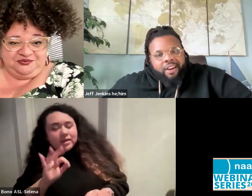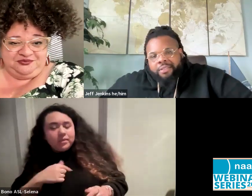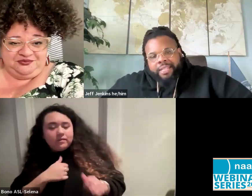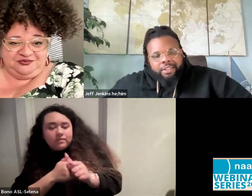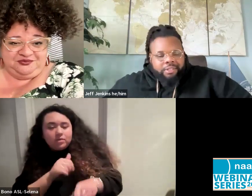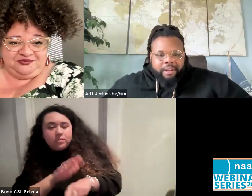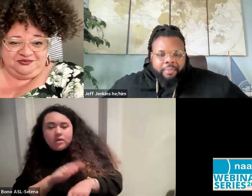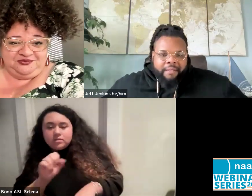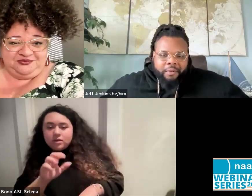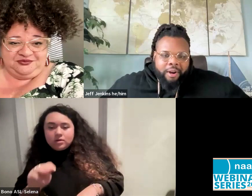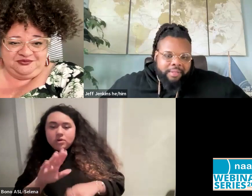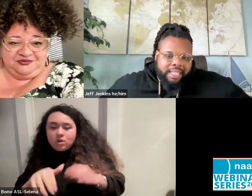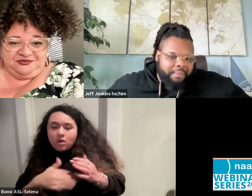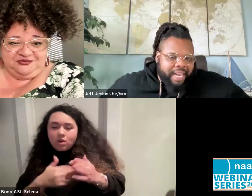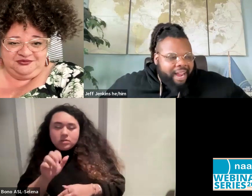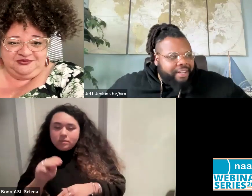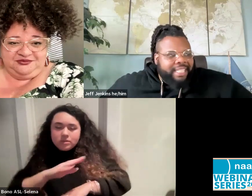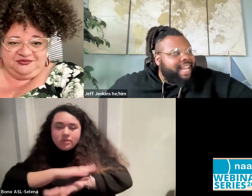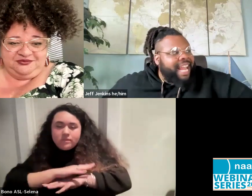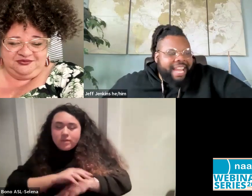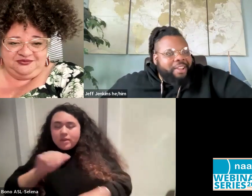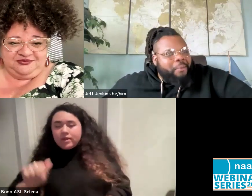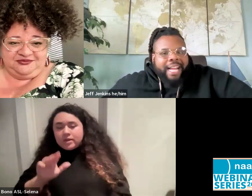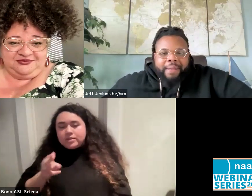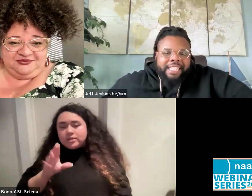All my social media platforms @ChubbyDiaries and you can watch my